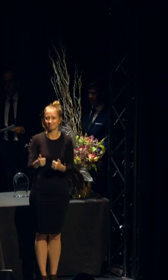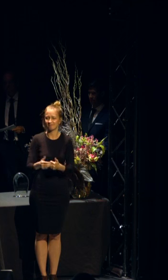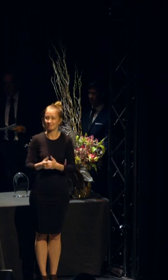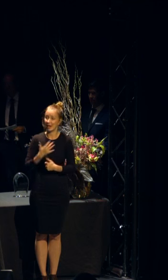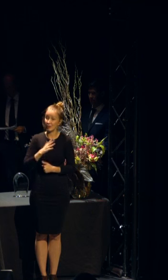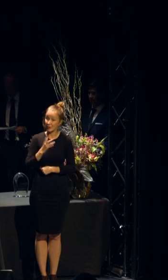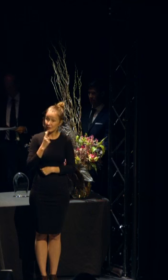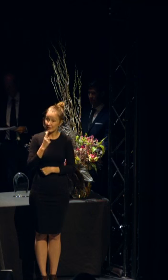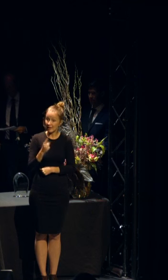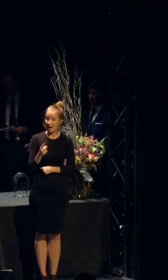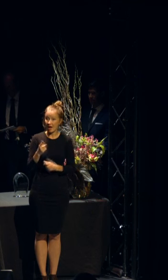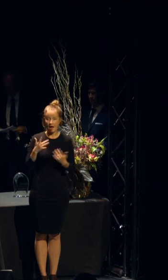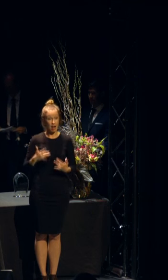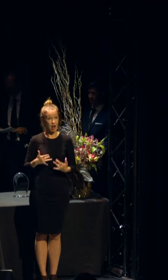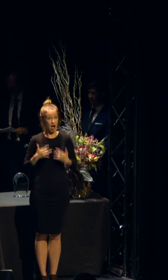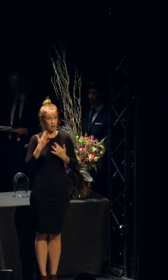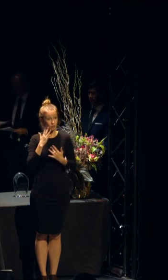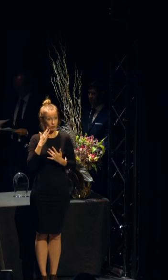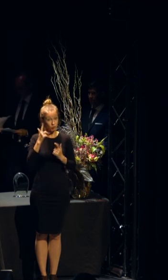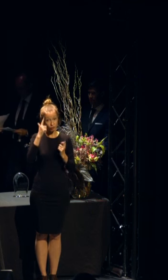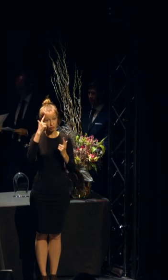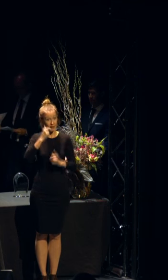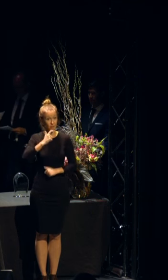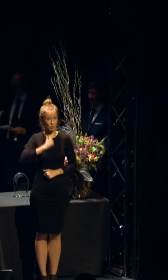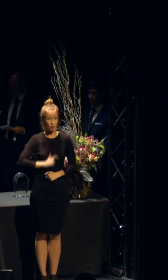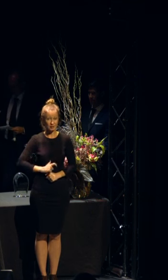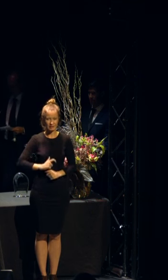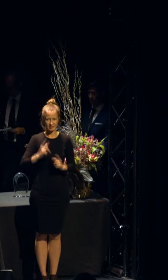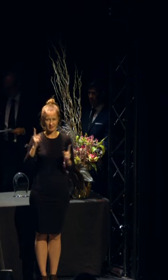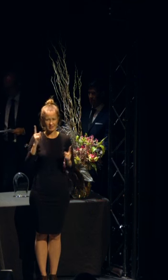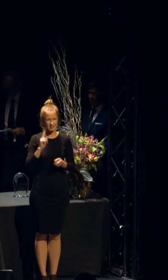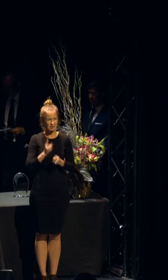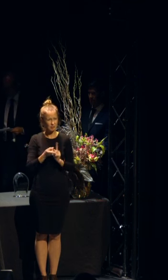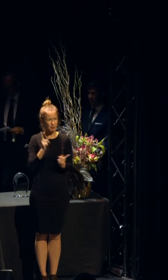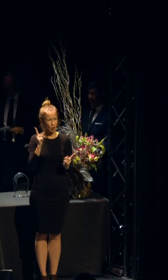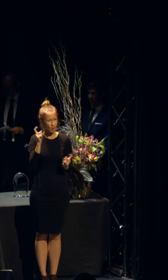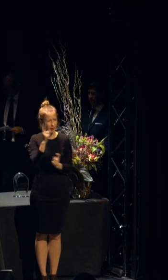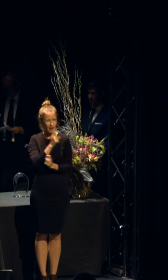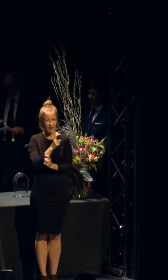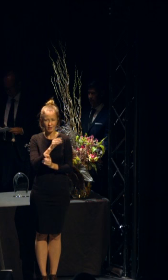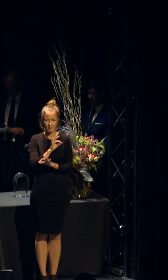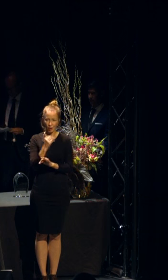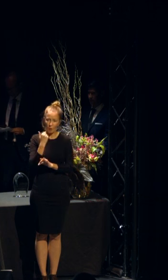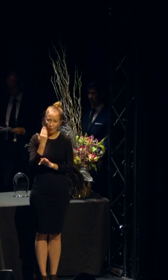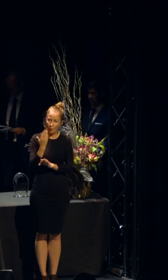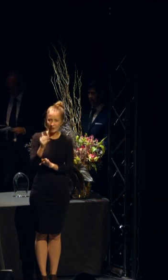life being a creative is sometimes complicated, you know? We don't always know what we're doing.